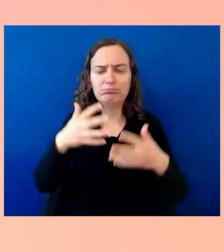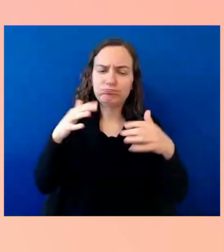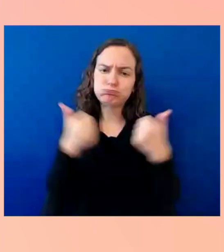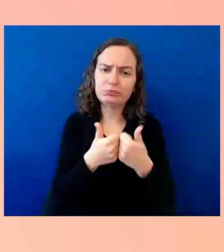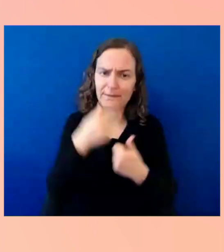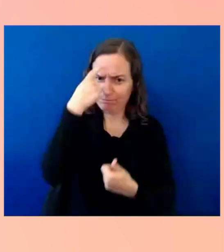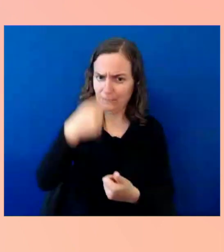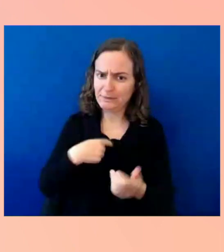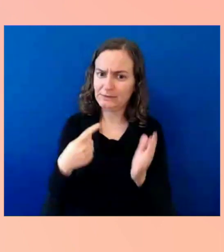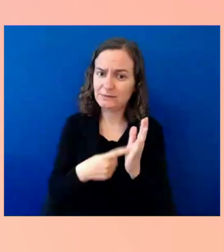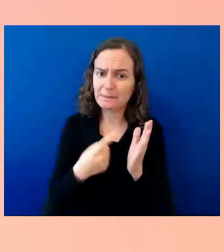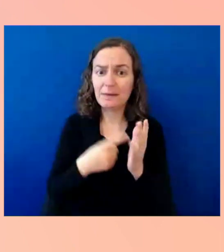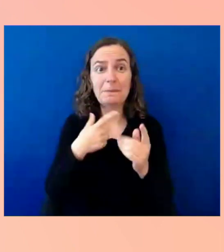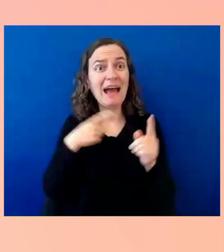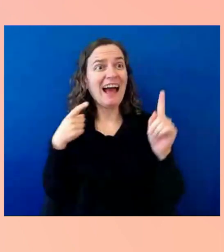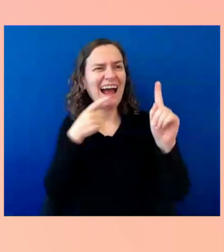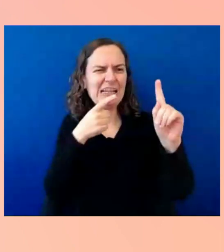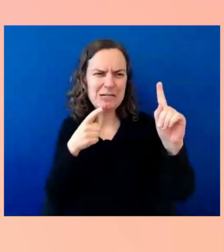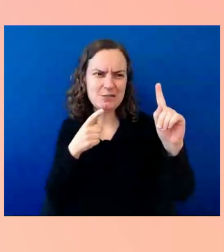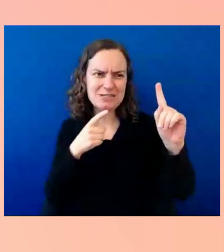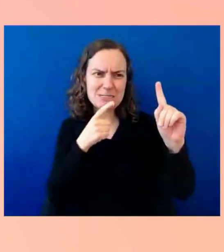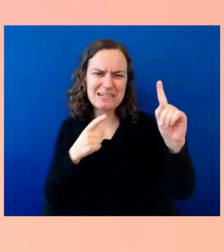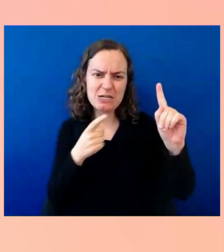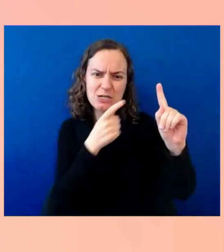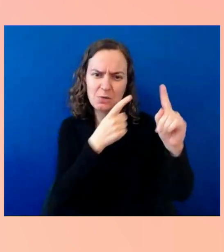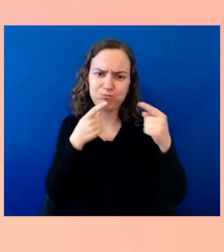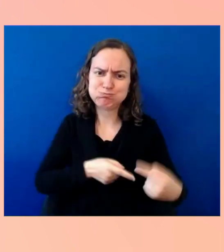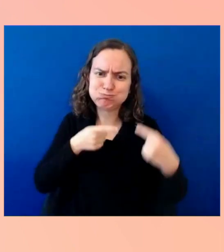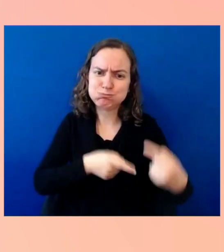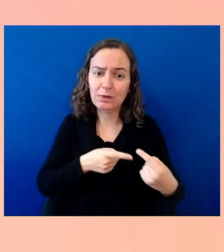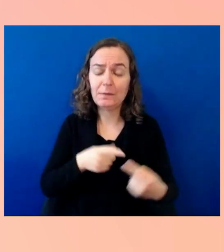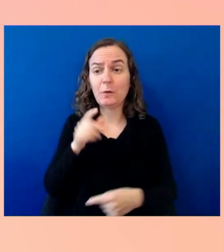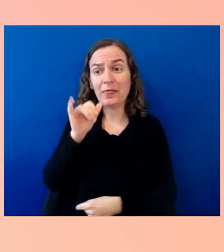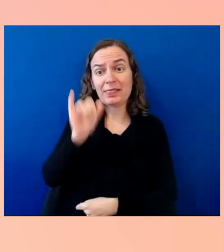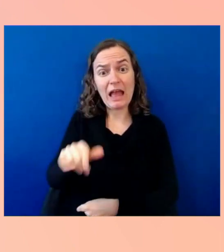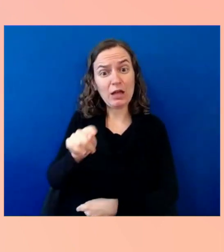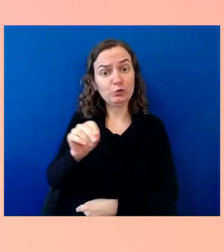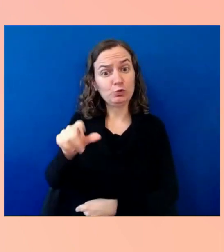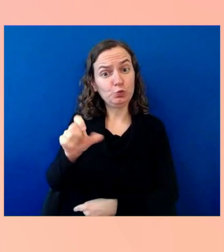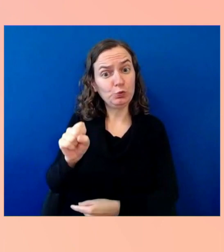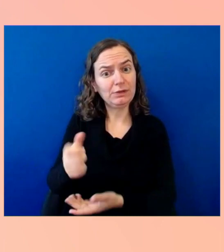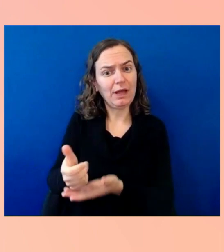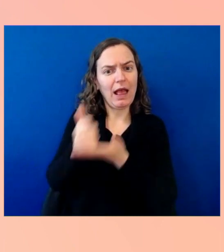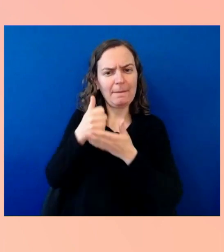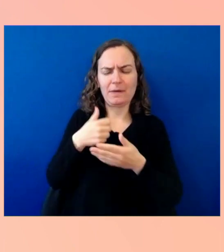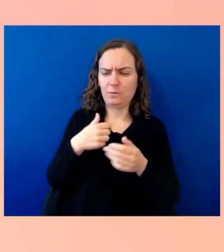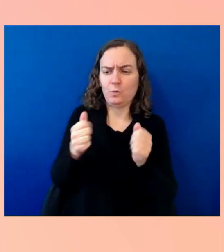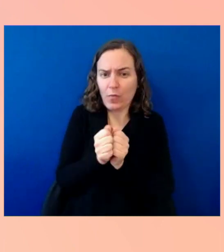So with this toolkit, we had a guiding principle, which was for any task to be successful,